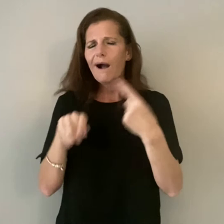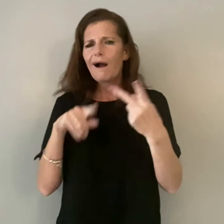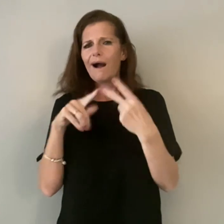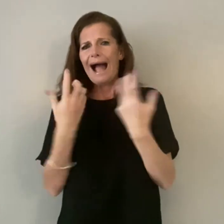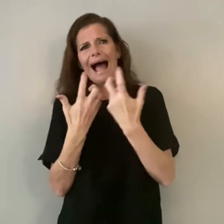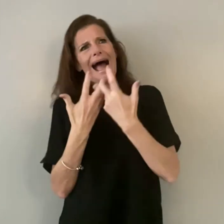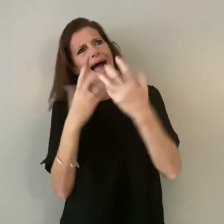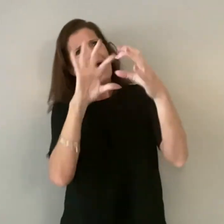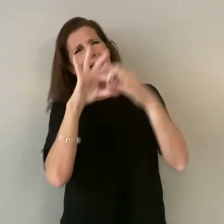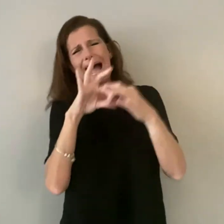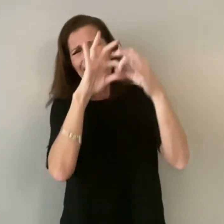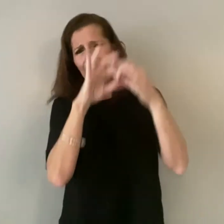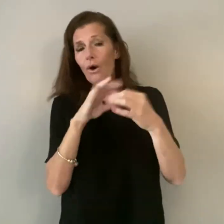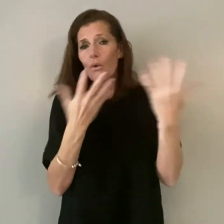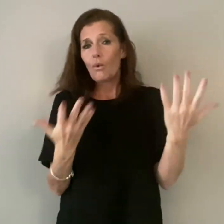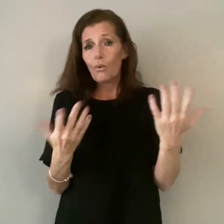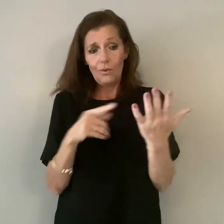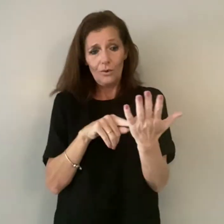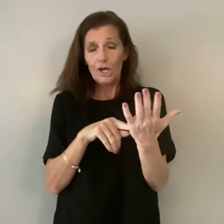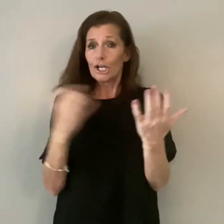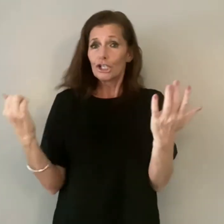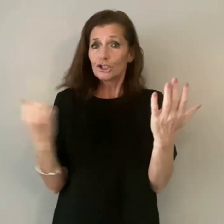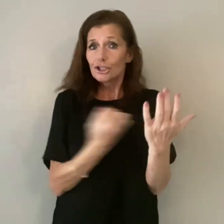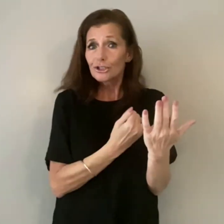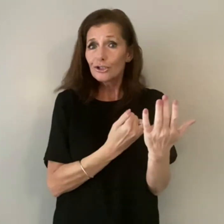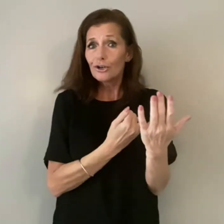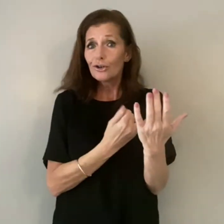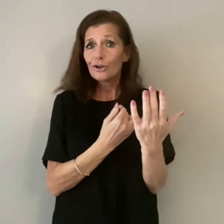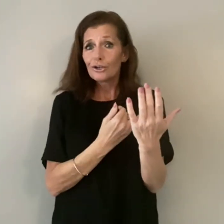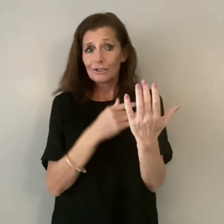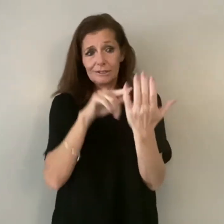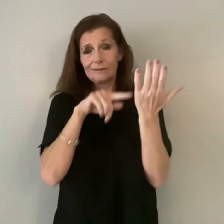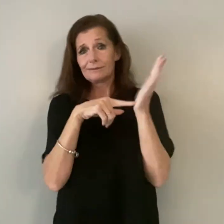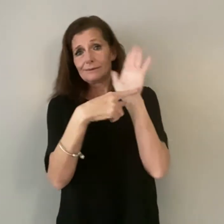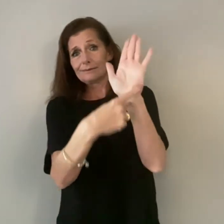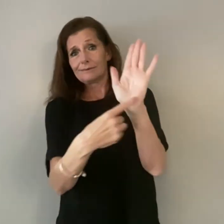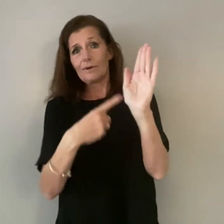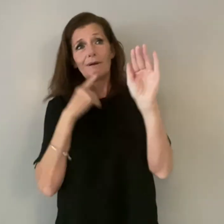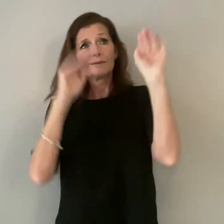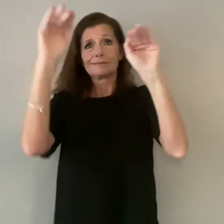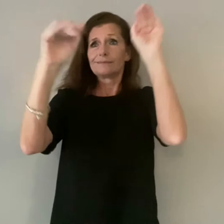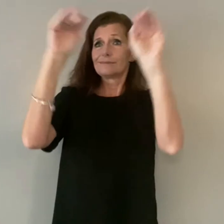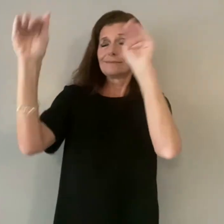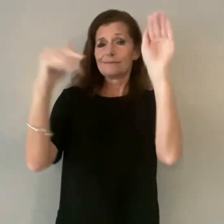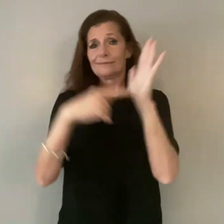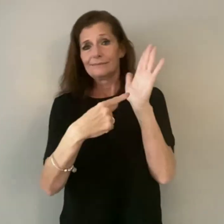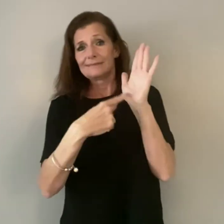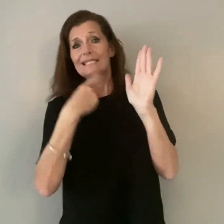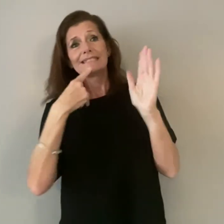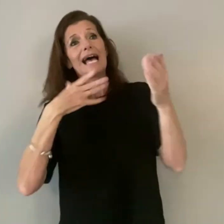How are you going to be open to that input? And all of those questions that need to be full frontal when you go out there publicly and say,